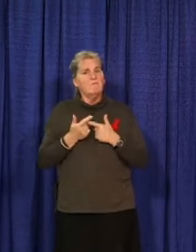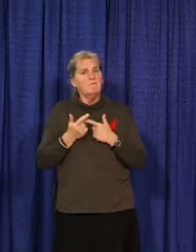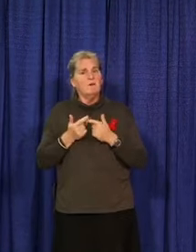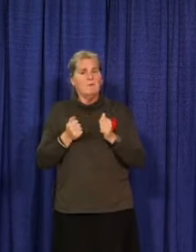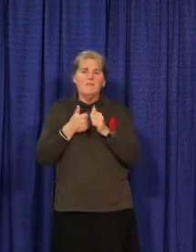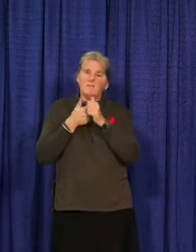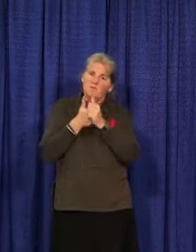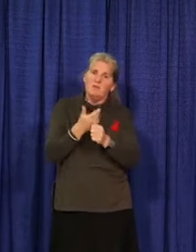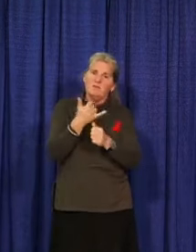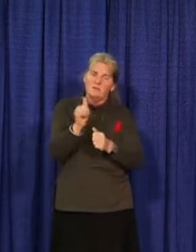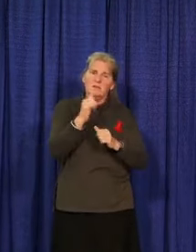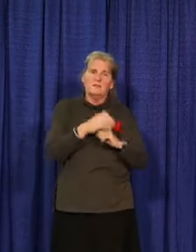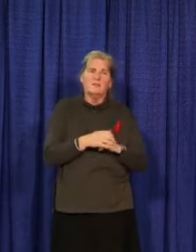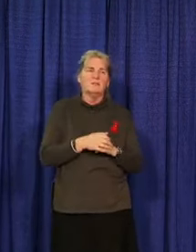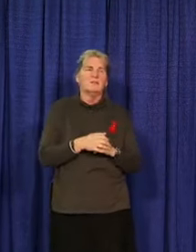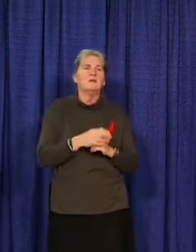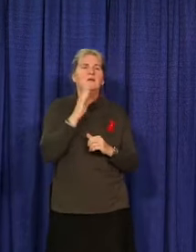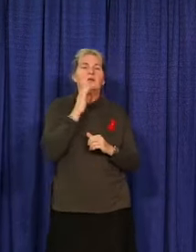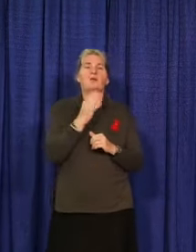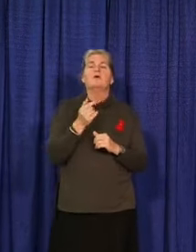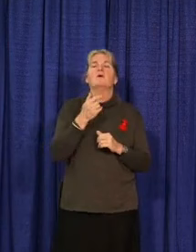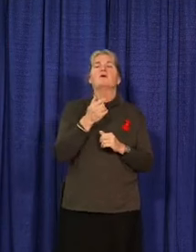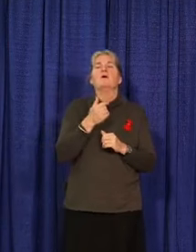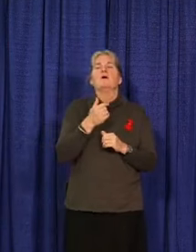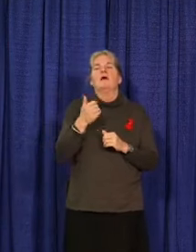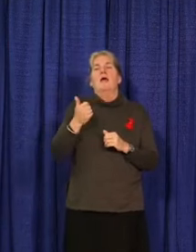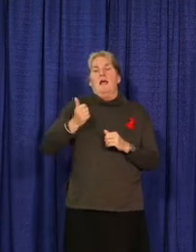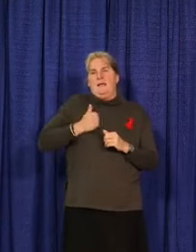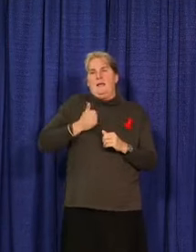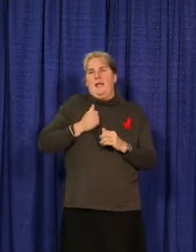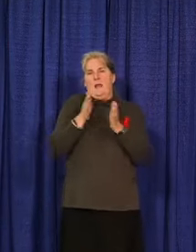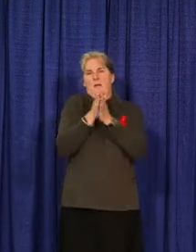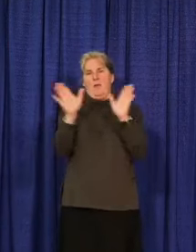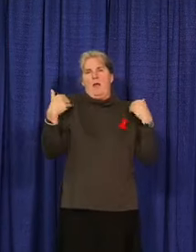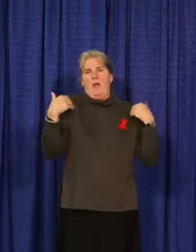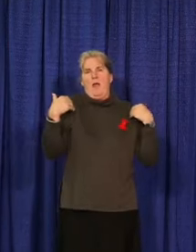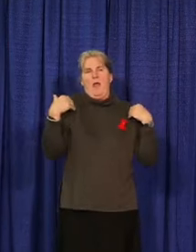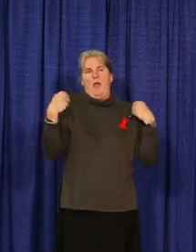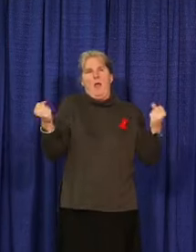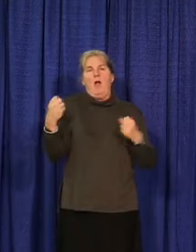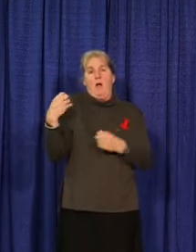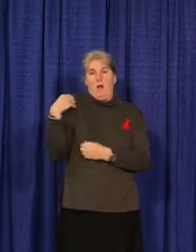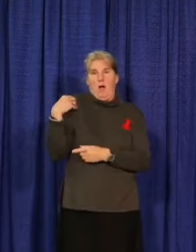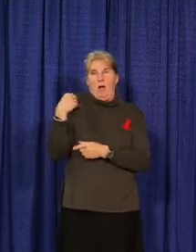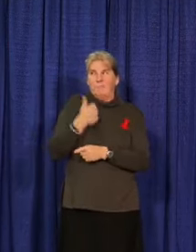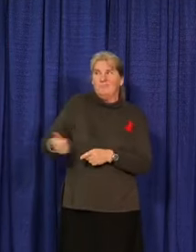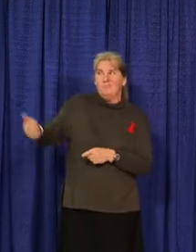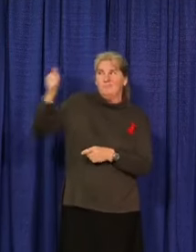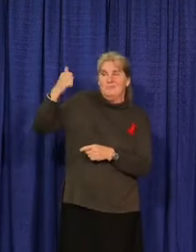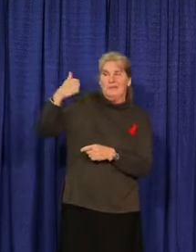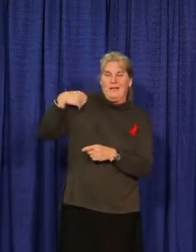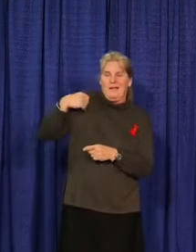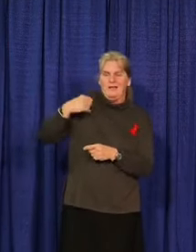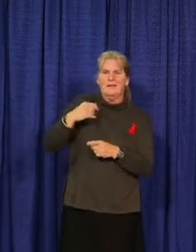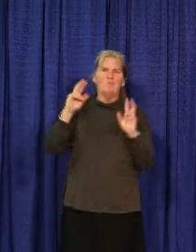I want to quote the Chief Public Health Officer of Canada who, and her August 9th briefing, said the following.